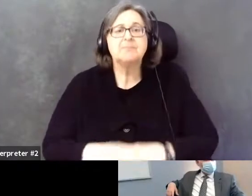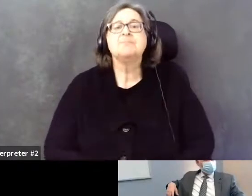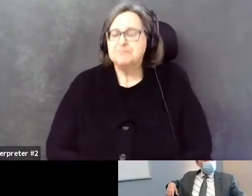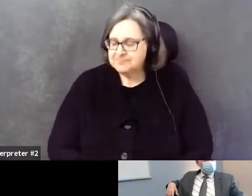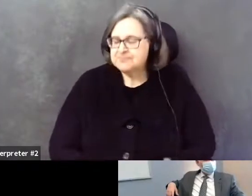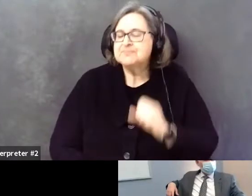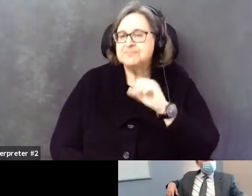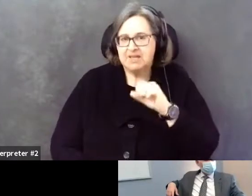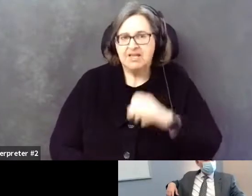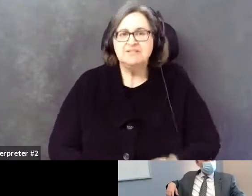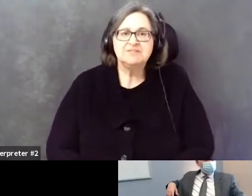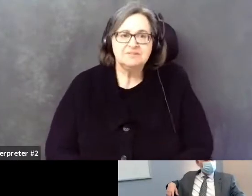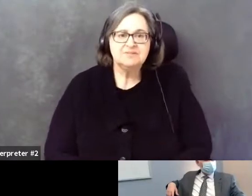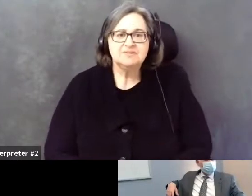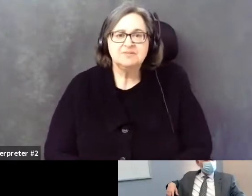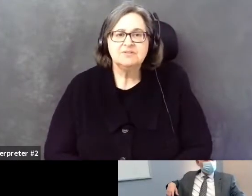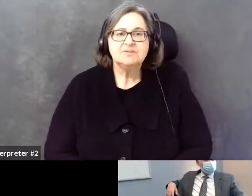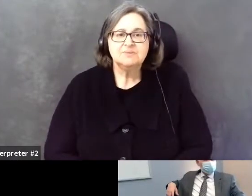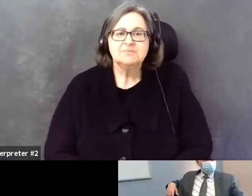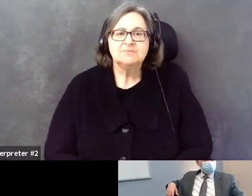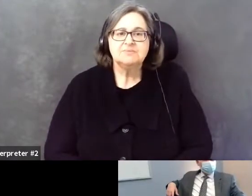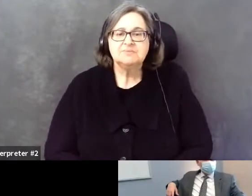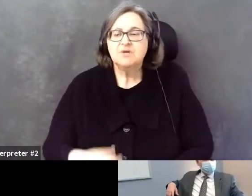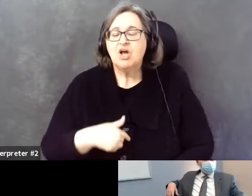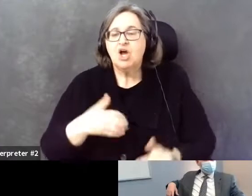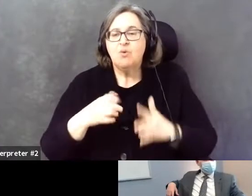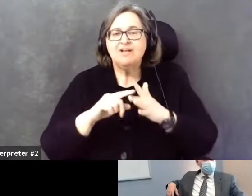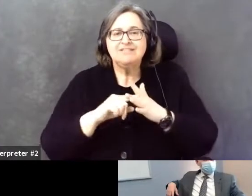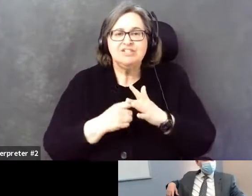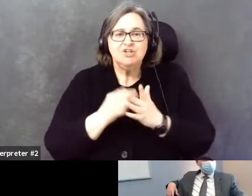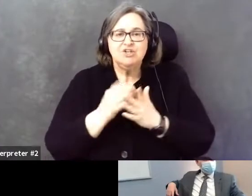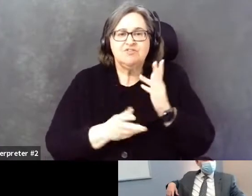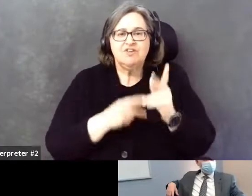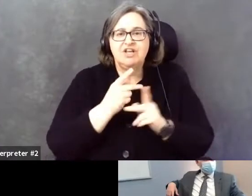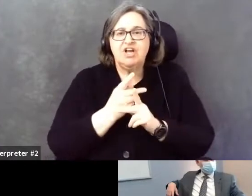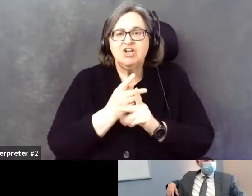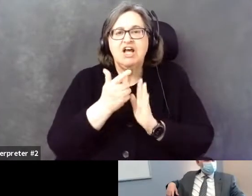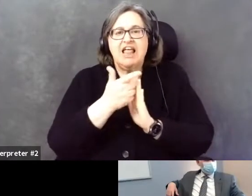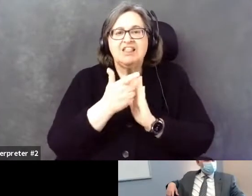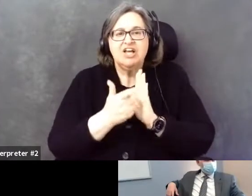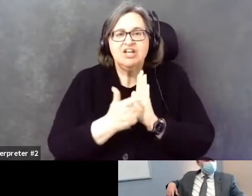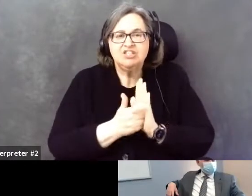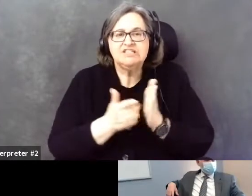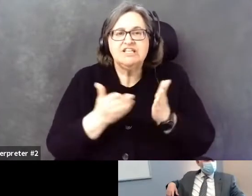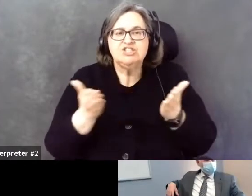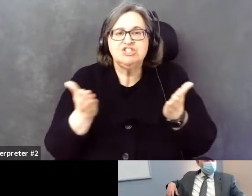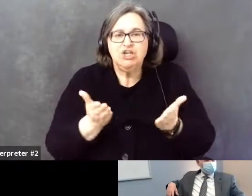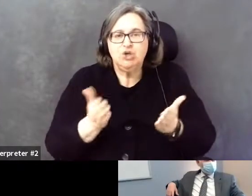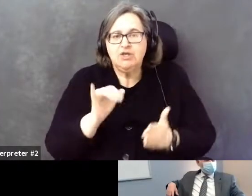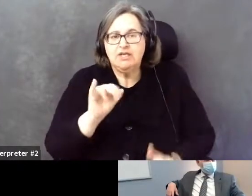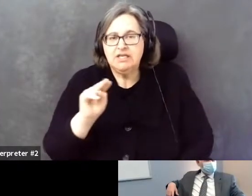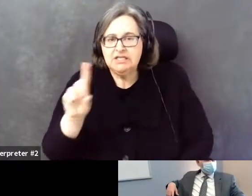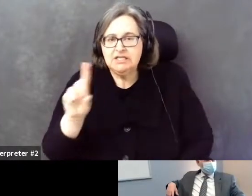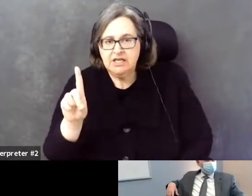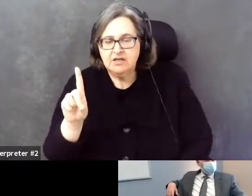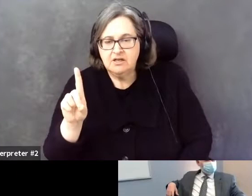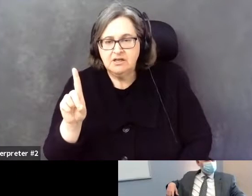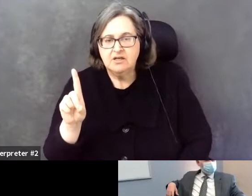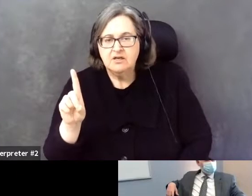Yes. I would like to start some sort of legislation here in Indiana that these tests